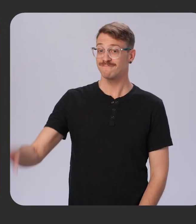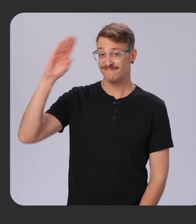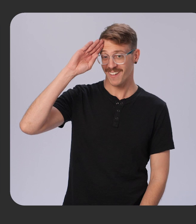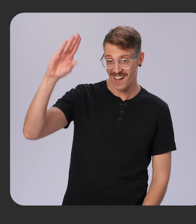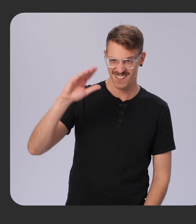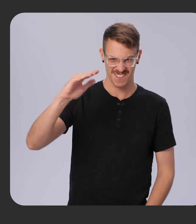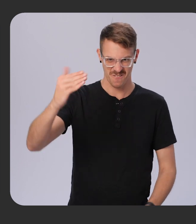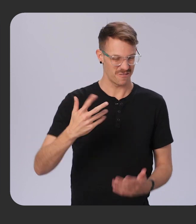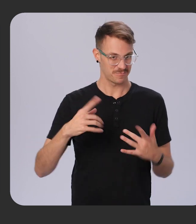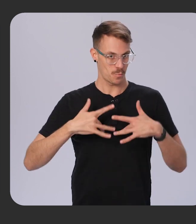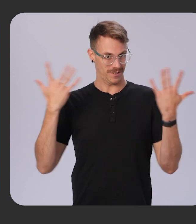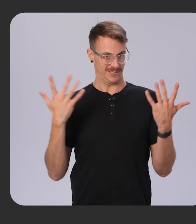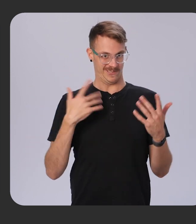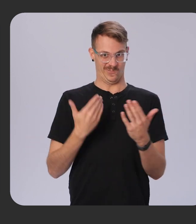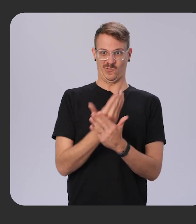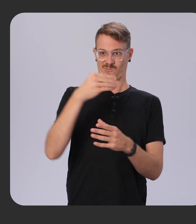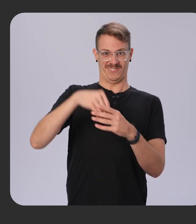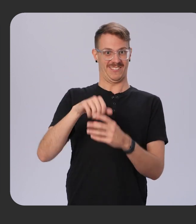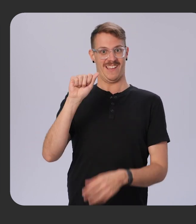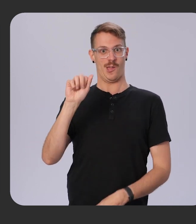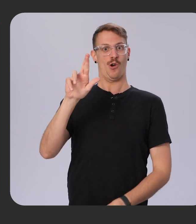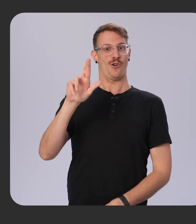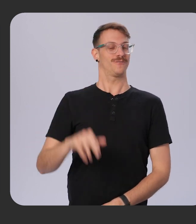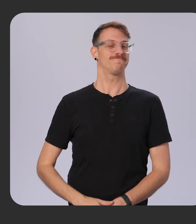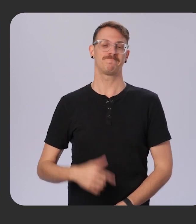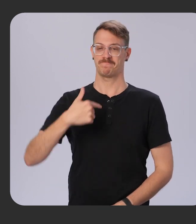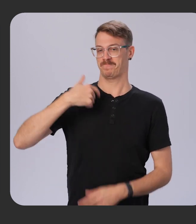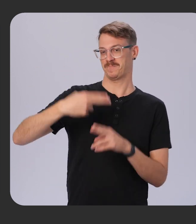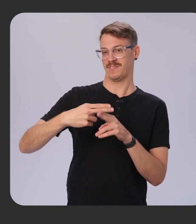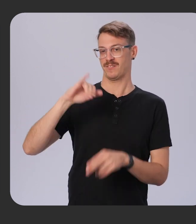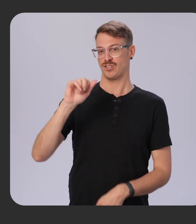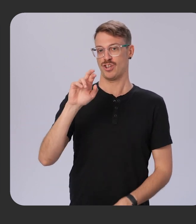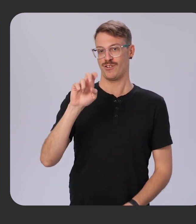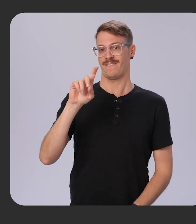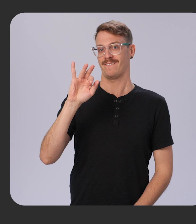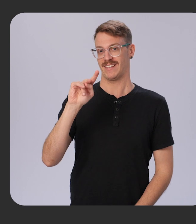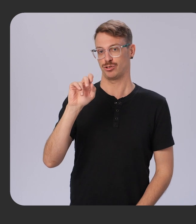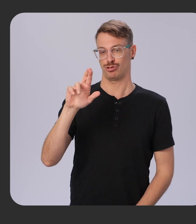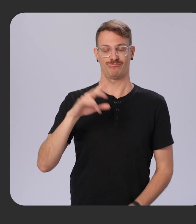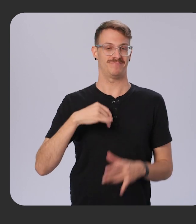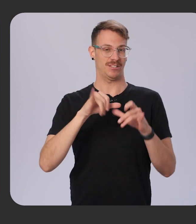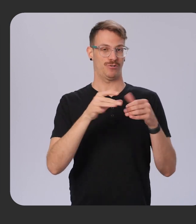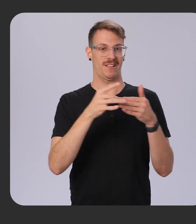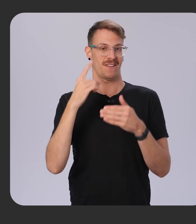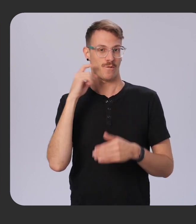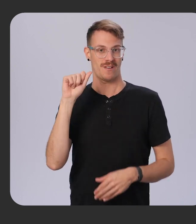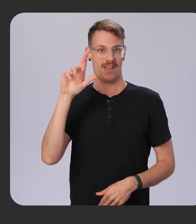Hi. Welcome to What's New in AR. I'm Jared Finder, engineering lead for ARCore,